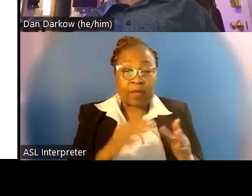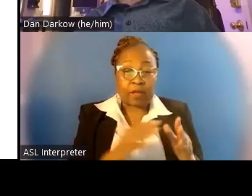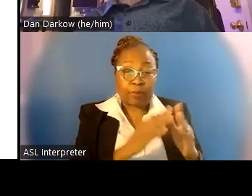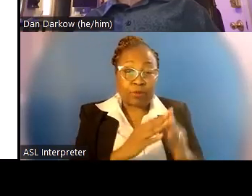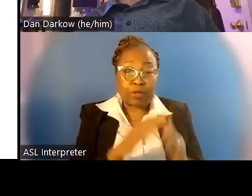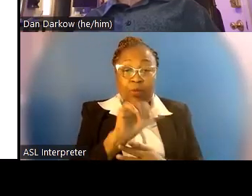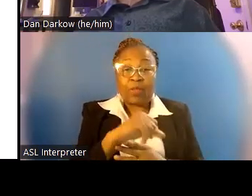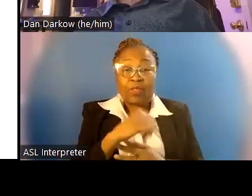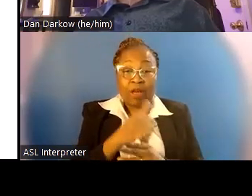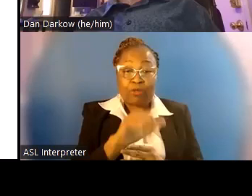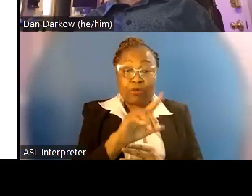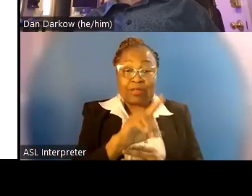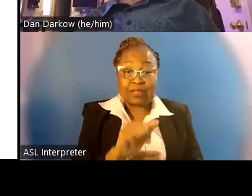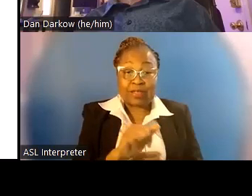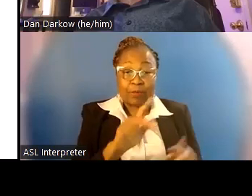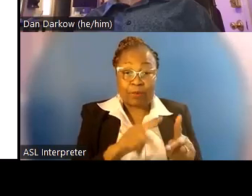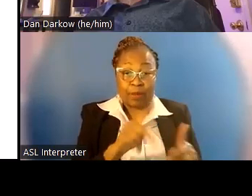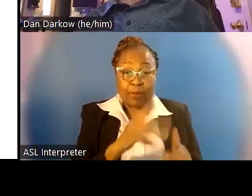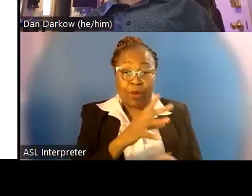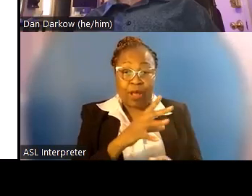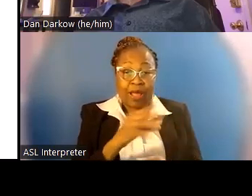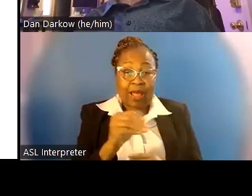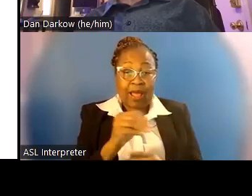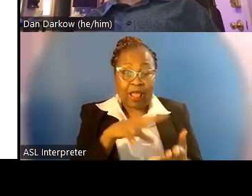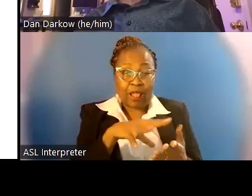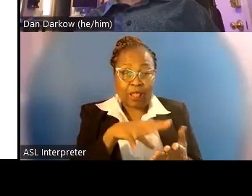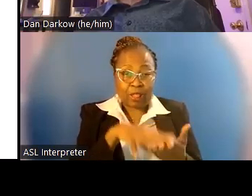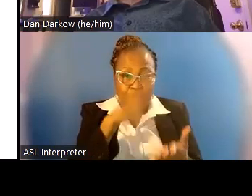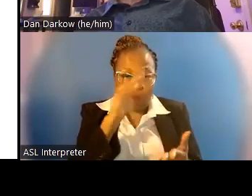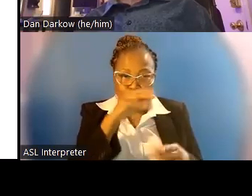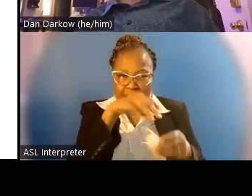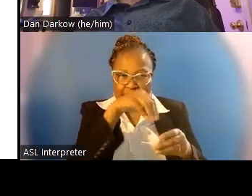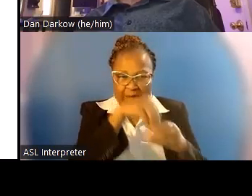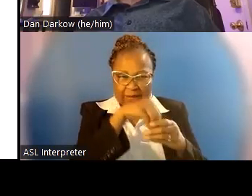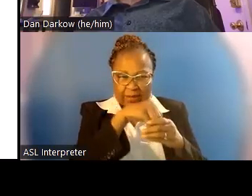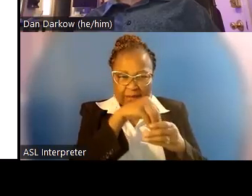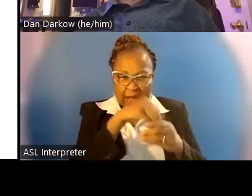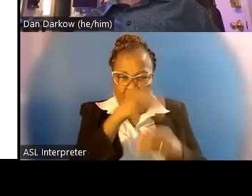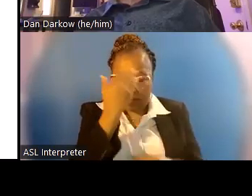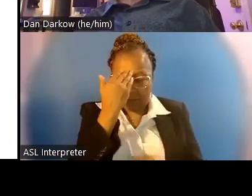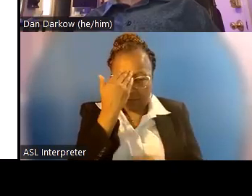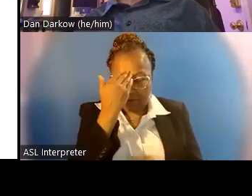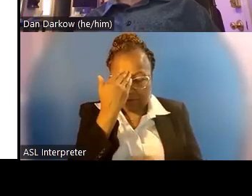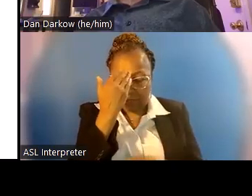and learn this sort of insider knowledge that could be passed between,